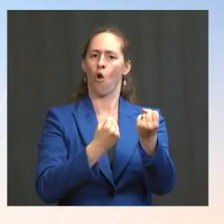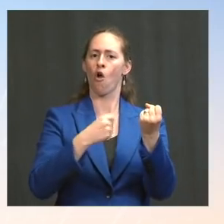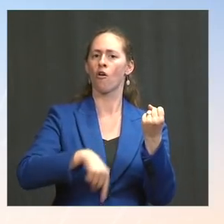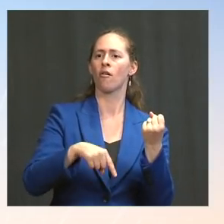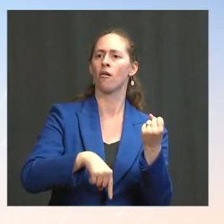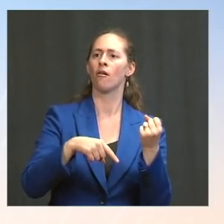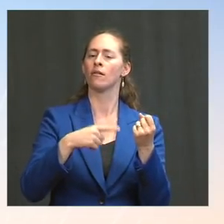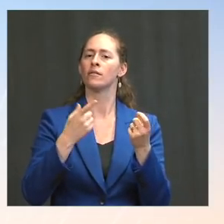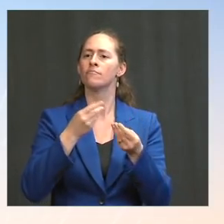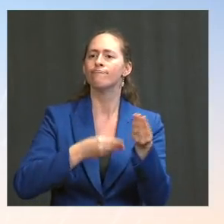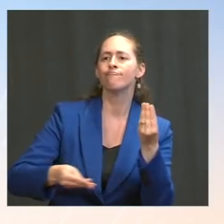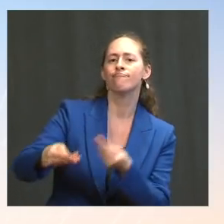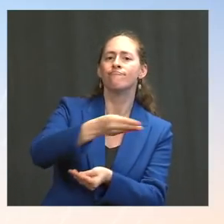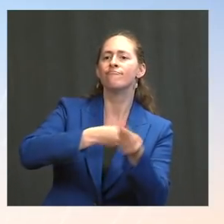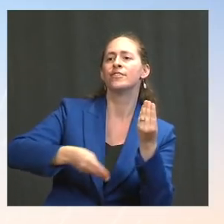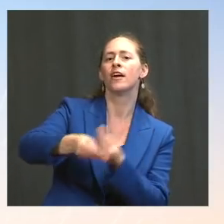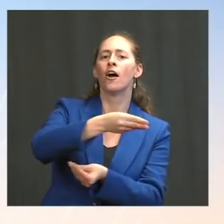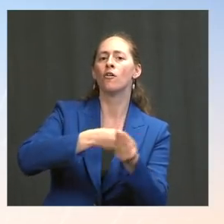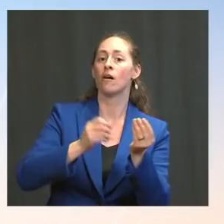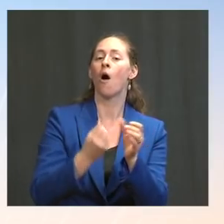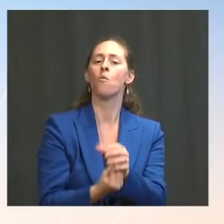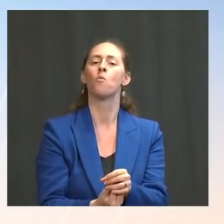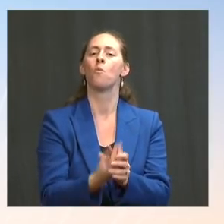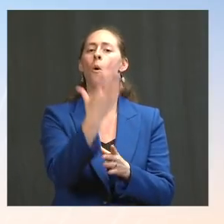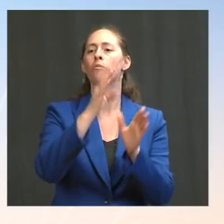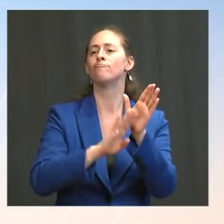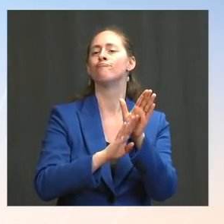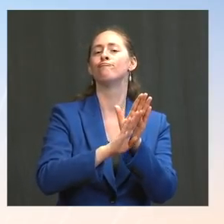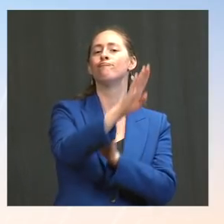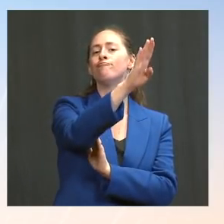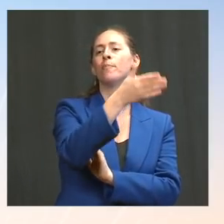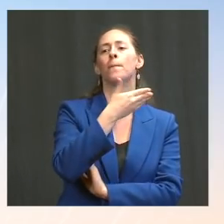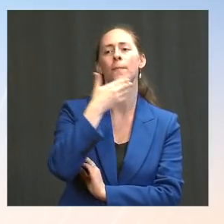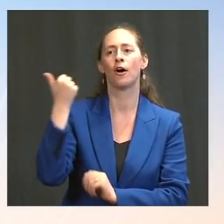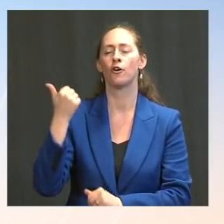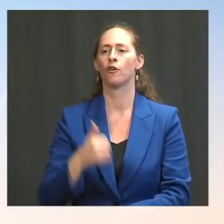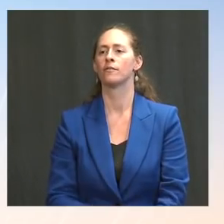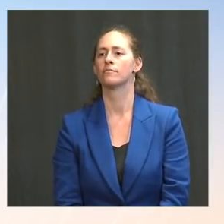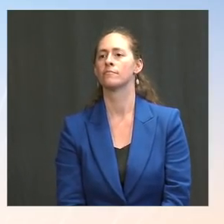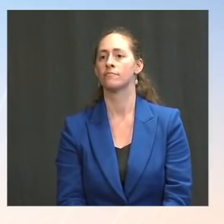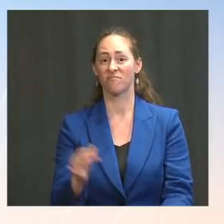And, in particular, we've seen increasing evidence that the lack of competition in a variety of markets